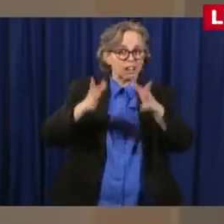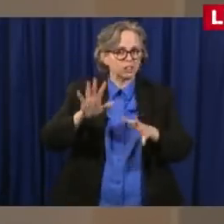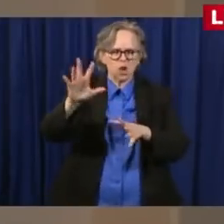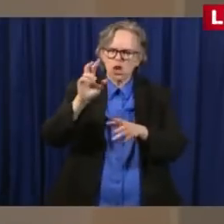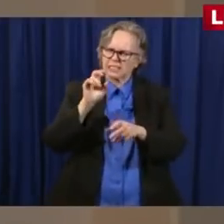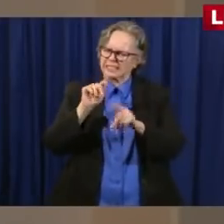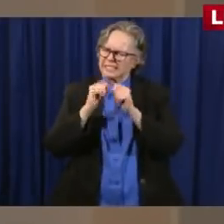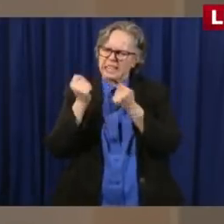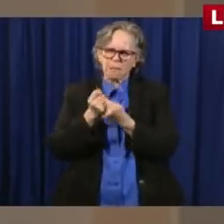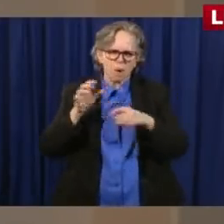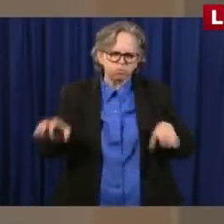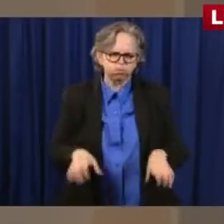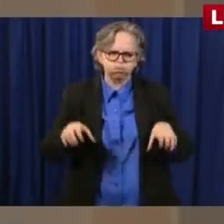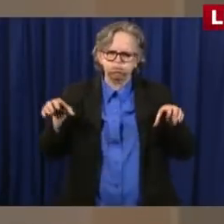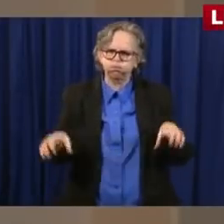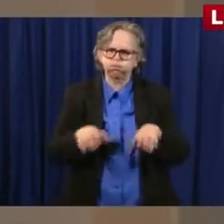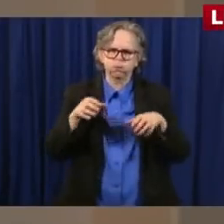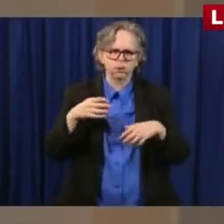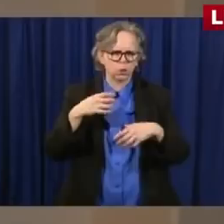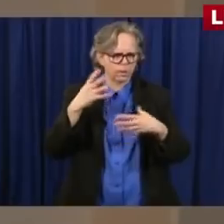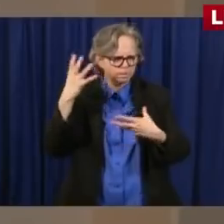WE UNDERSTAND HOW IMPORTANT IT IS.